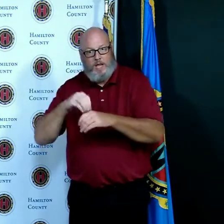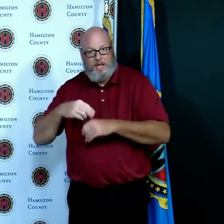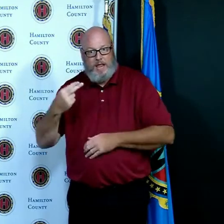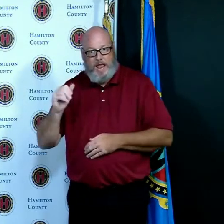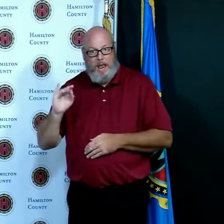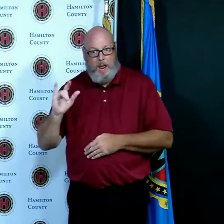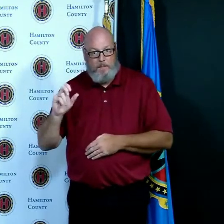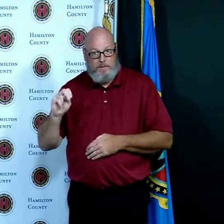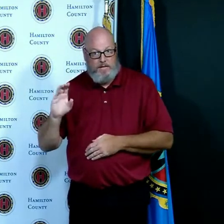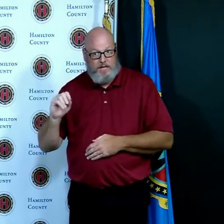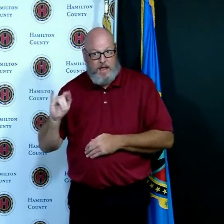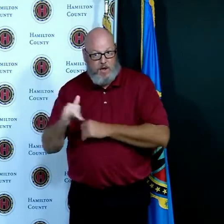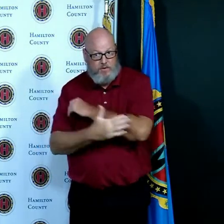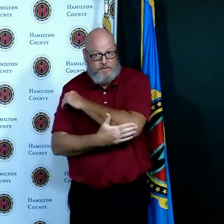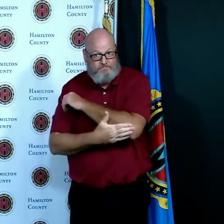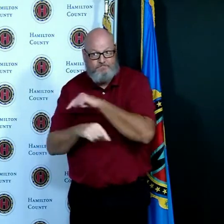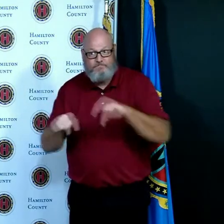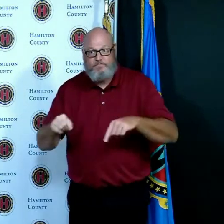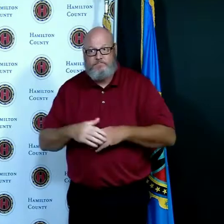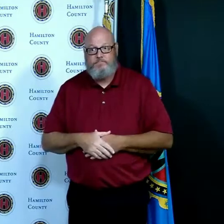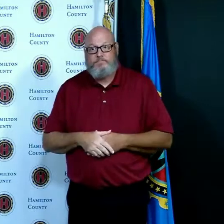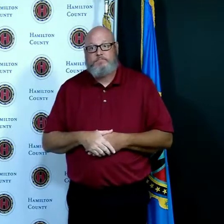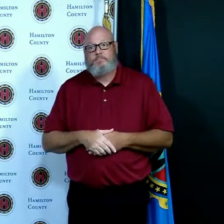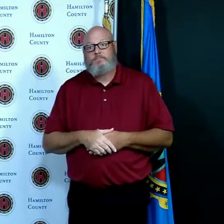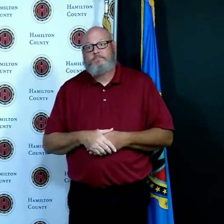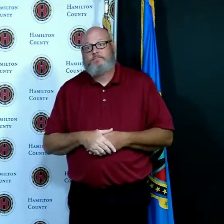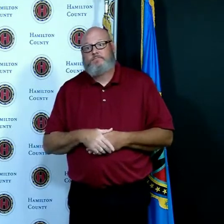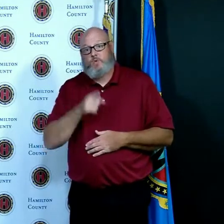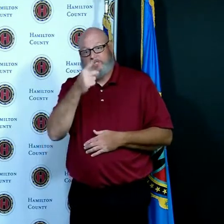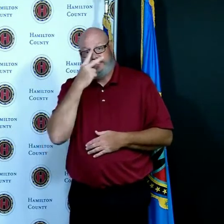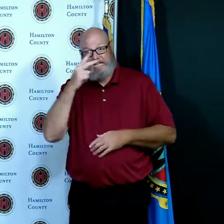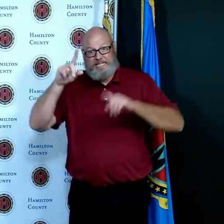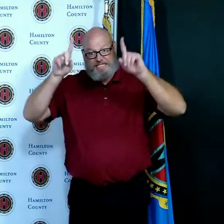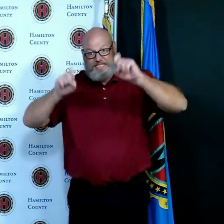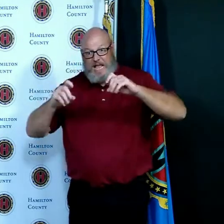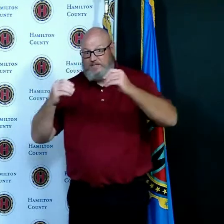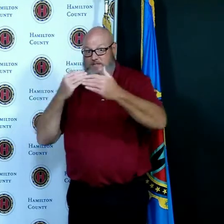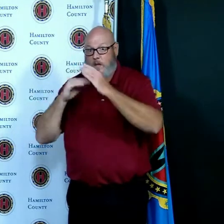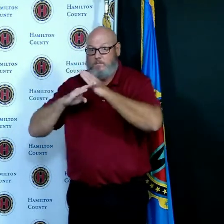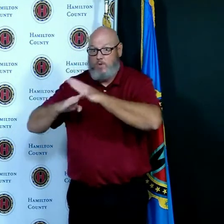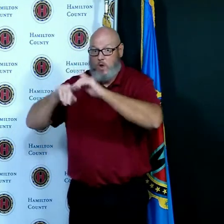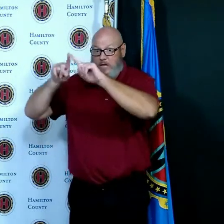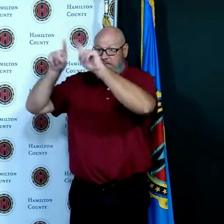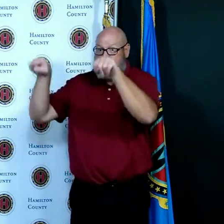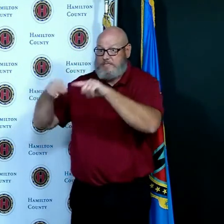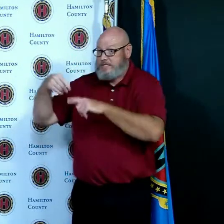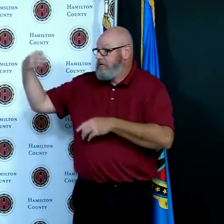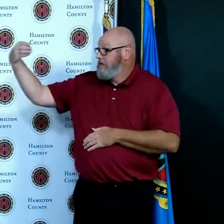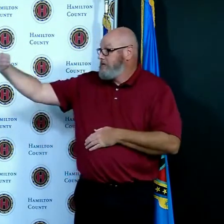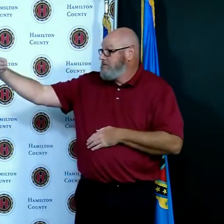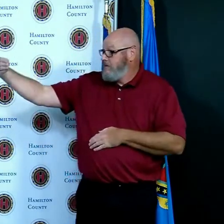that you will have a smooth convenient testing experience and again the goal is really to bring that close to home